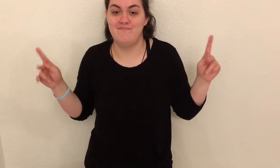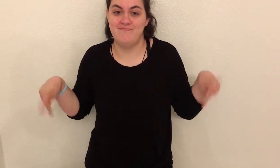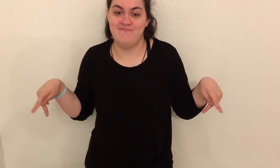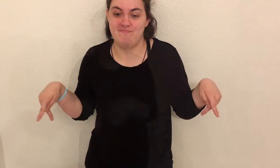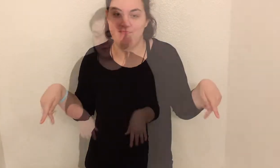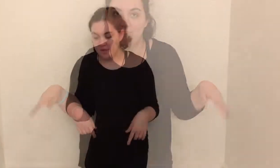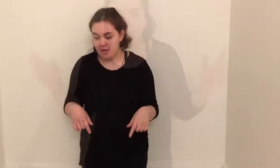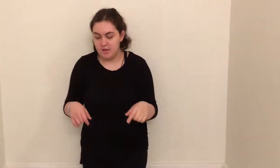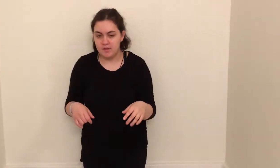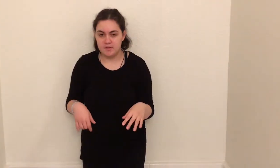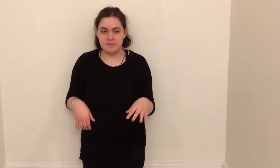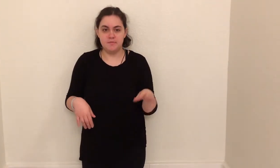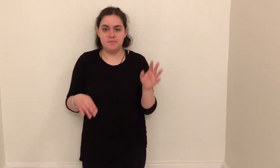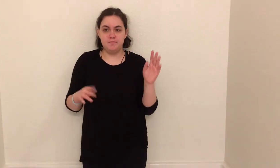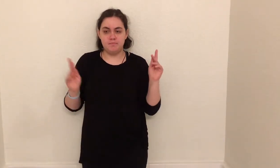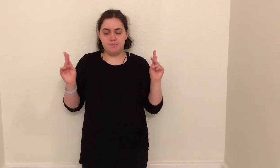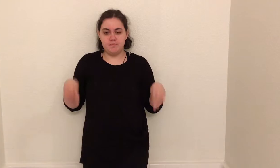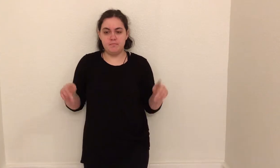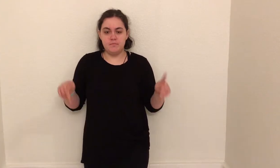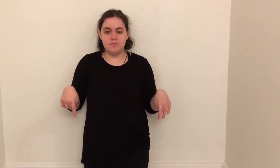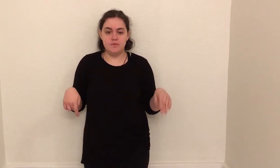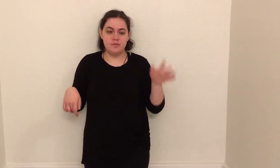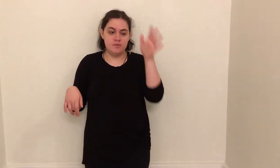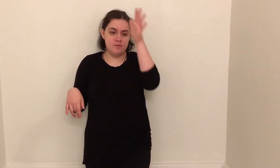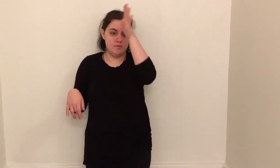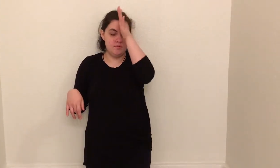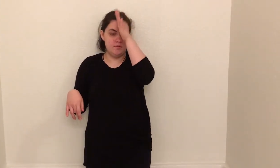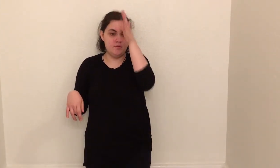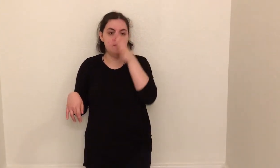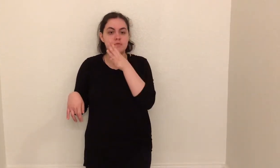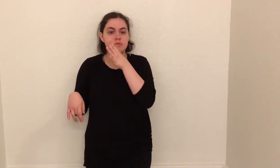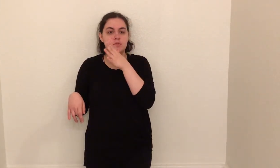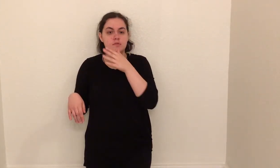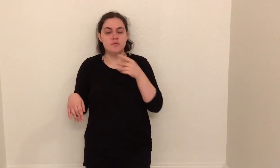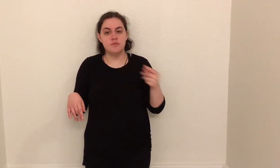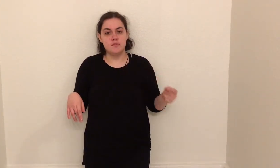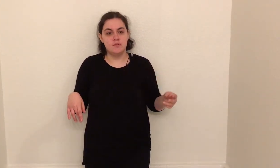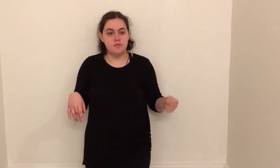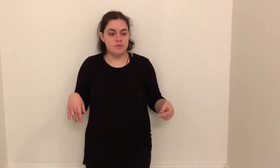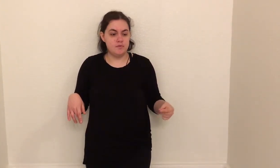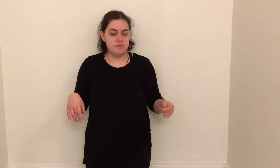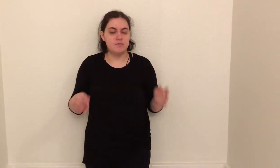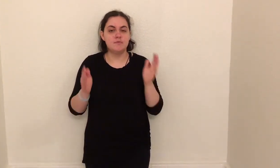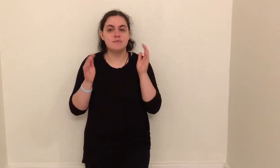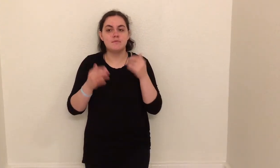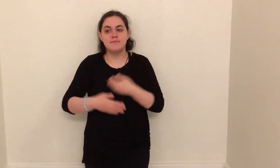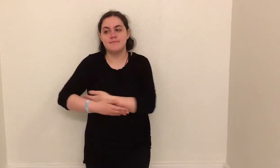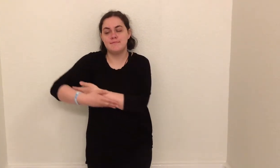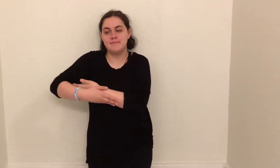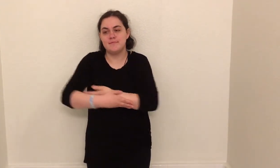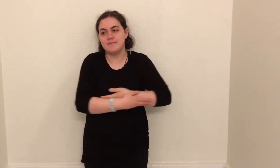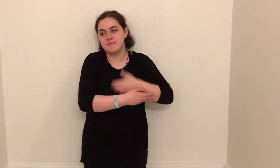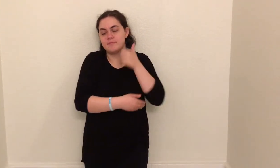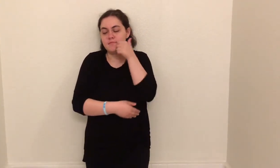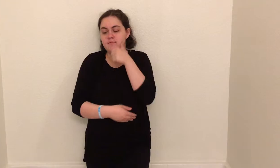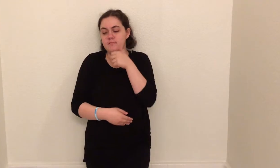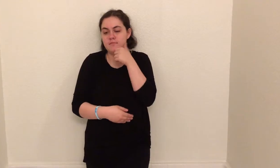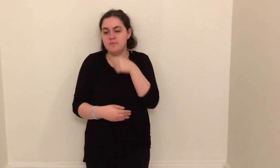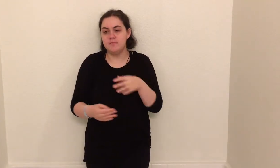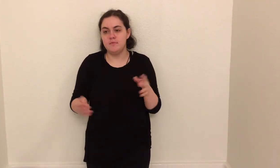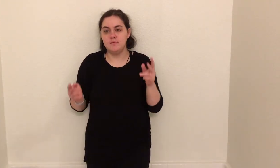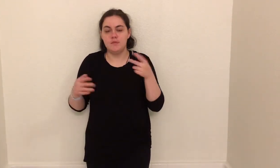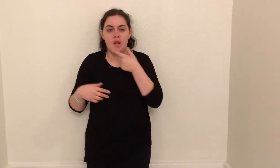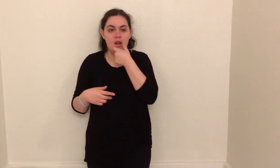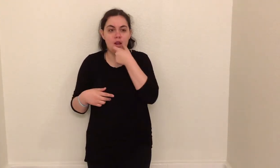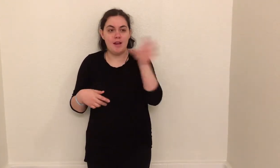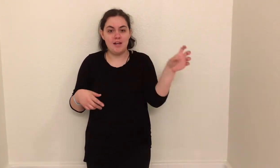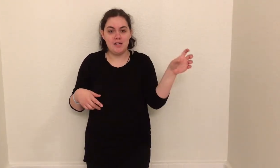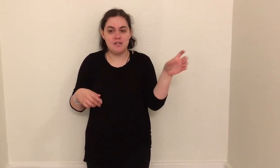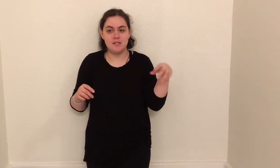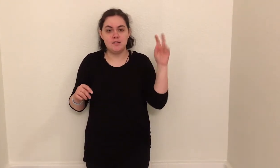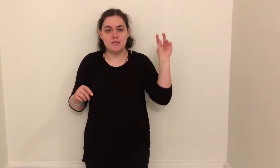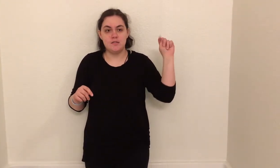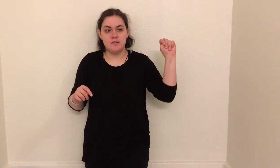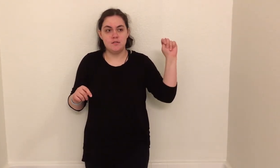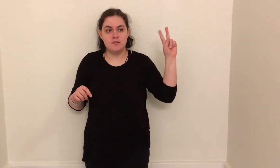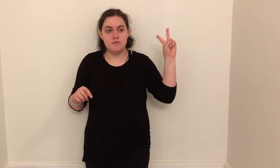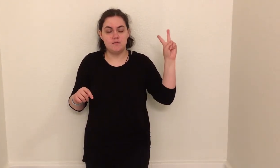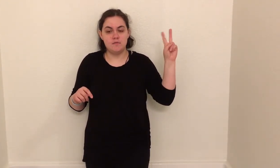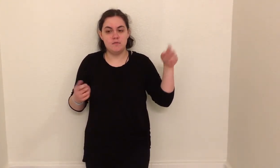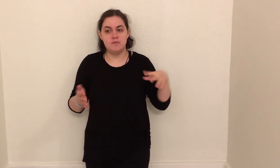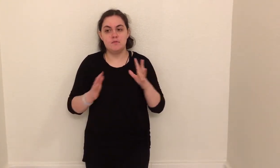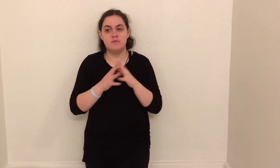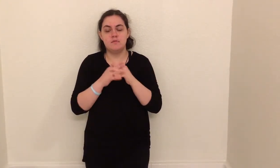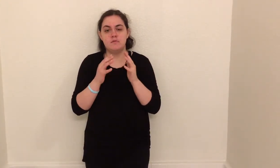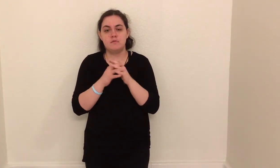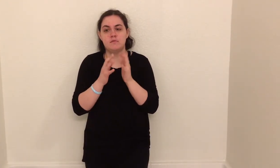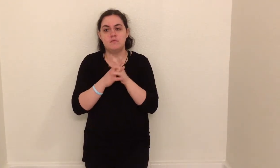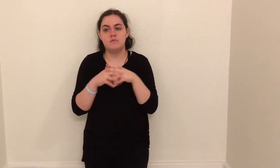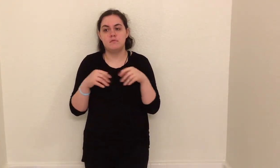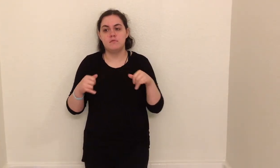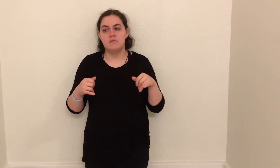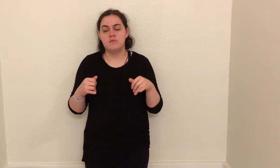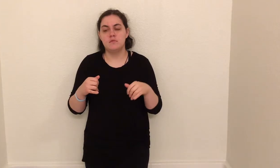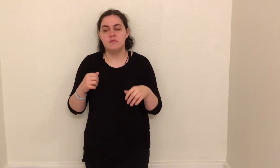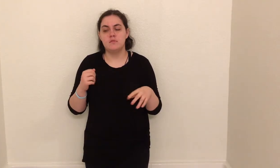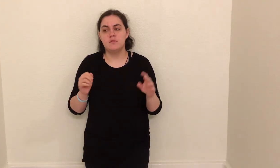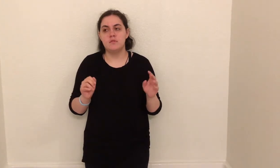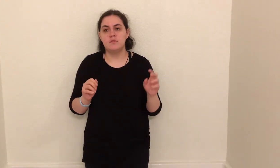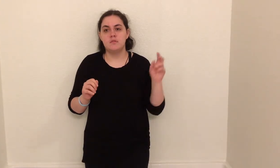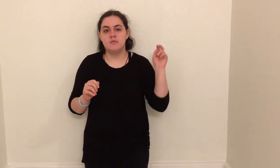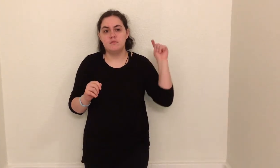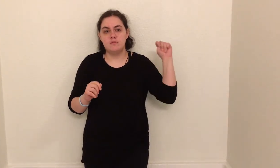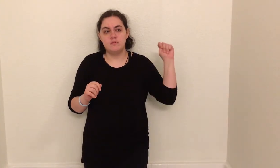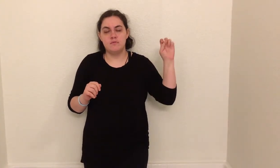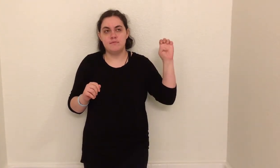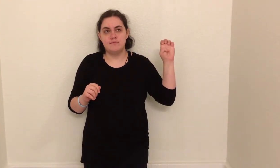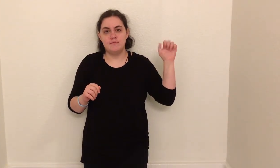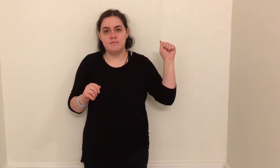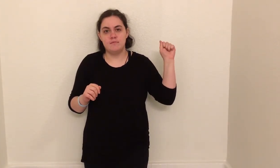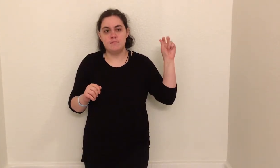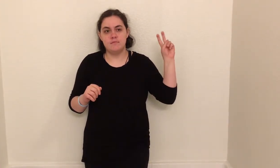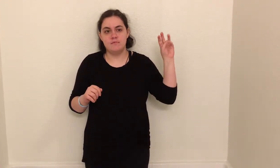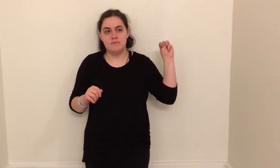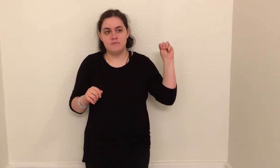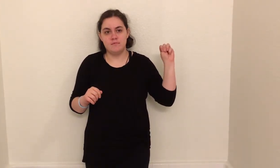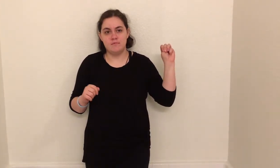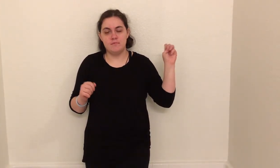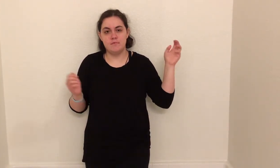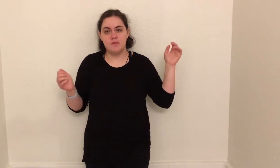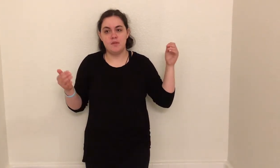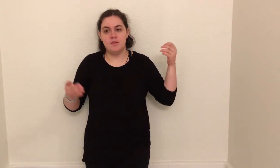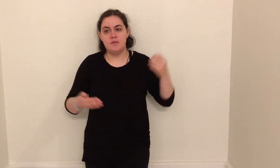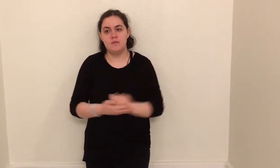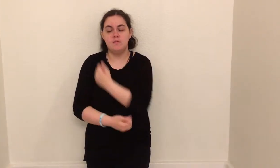People, dad, mom, baby girl, dog are watching TV. the football Team wins!